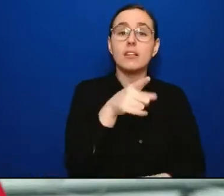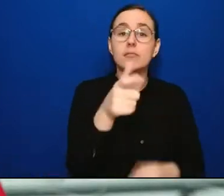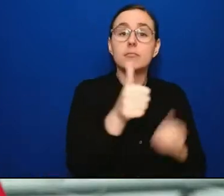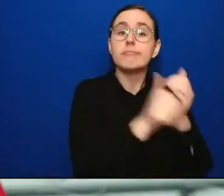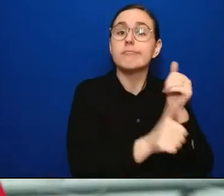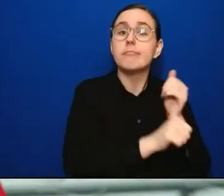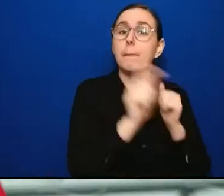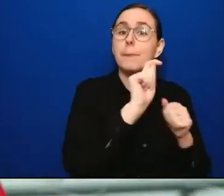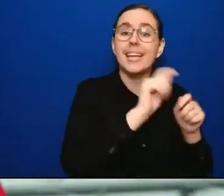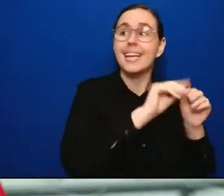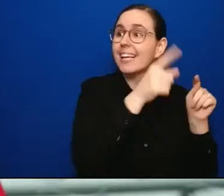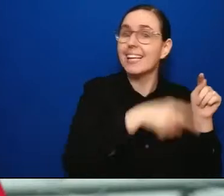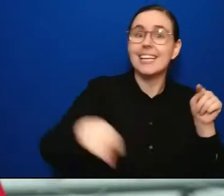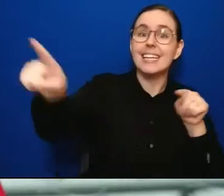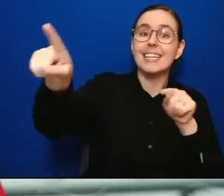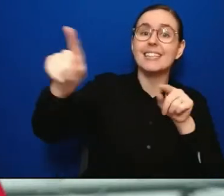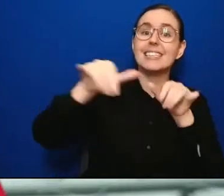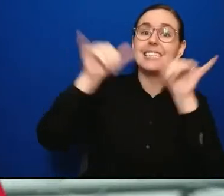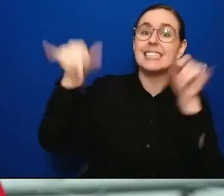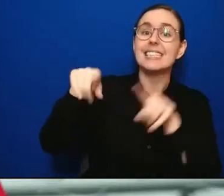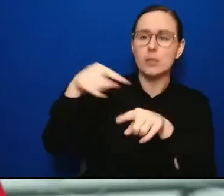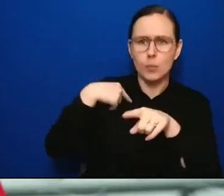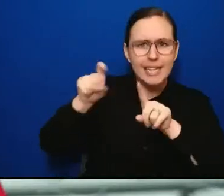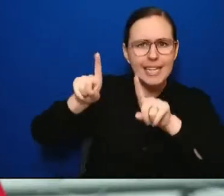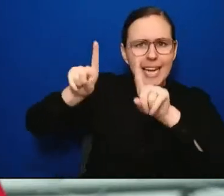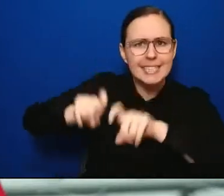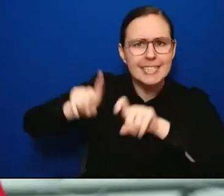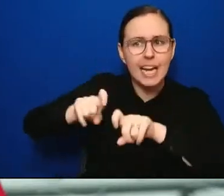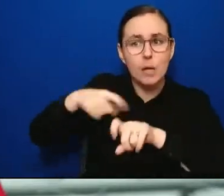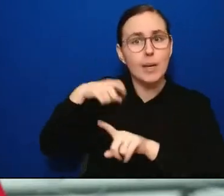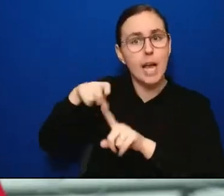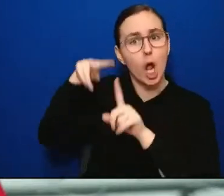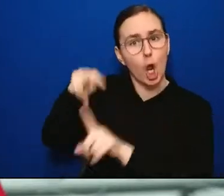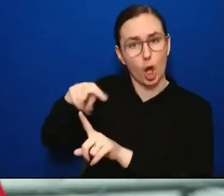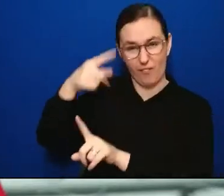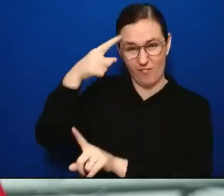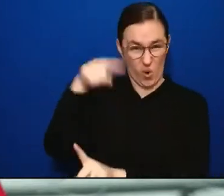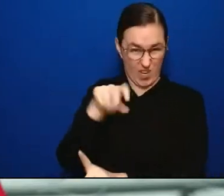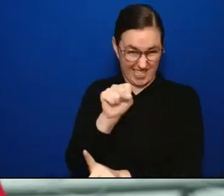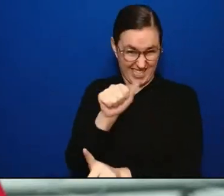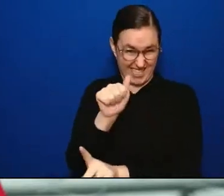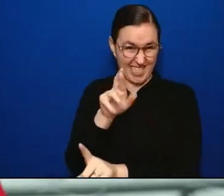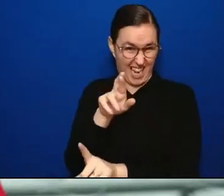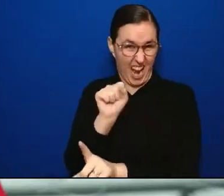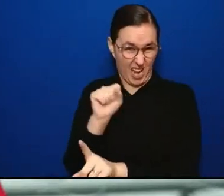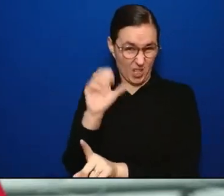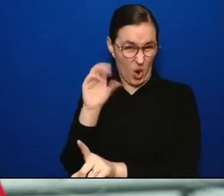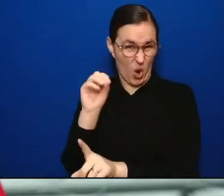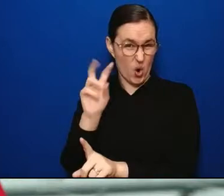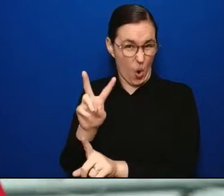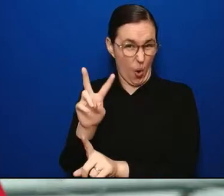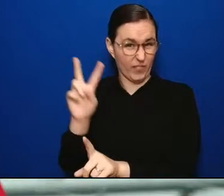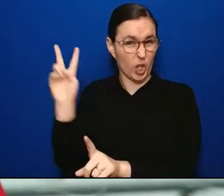doing overtime and expanding it not just for SARS Cov two, but